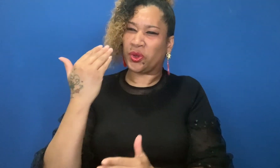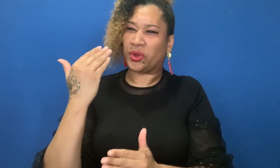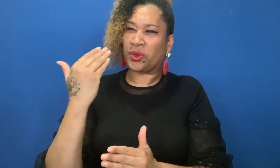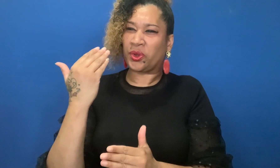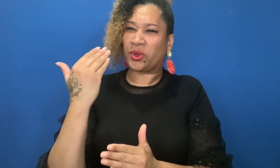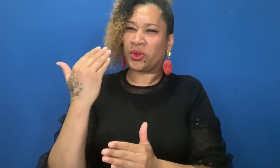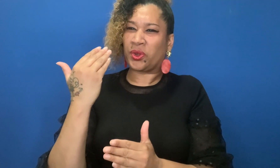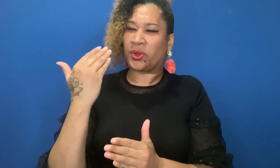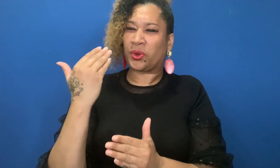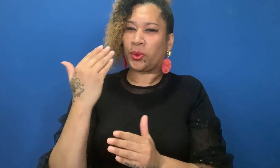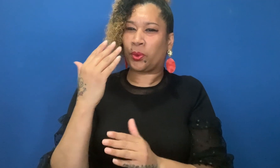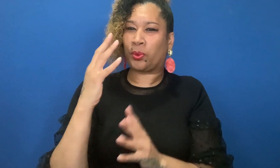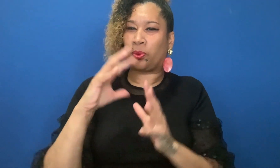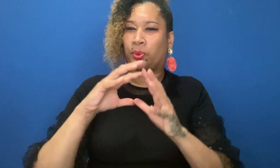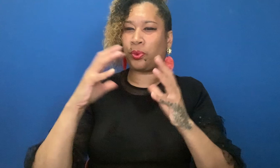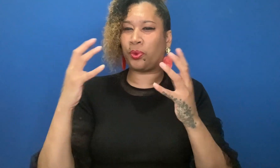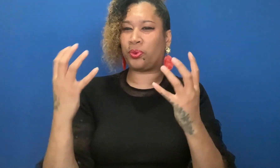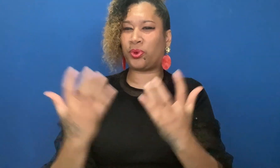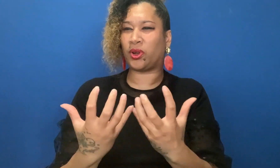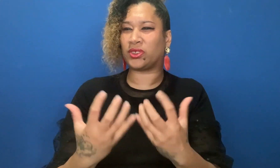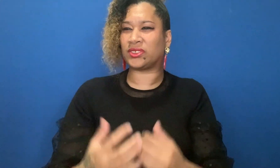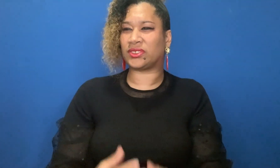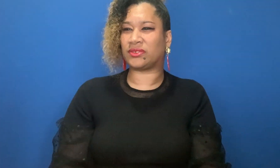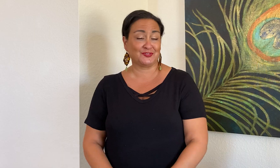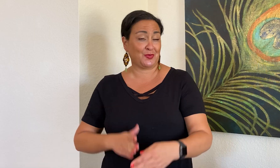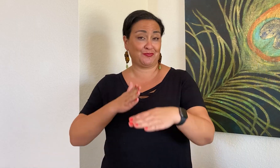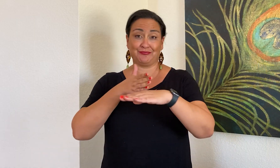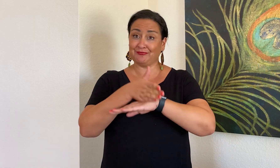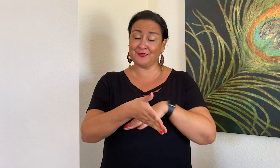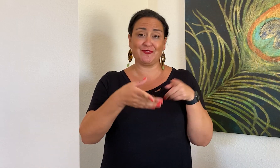and for a new world.